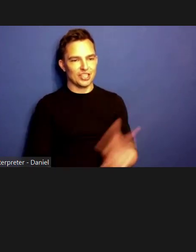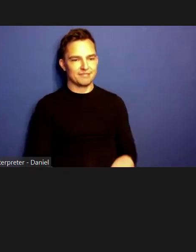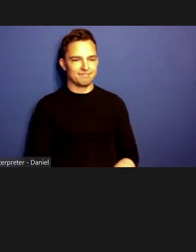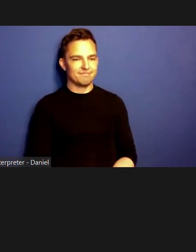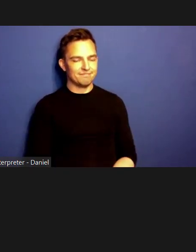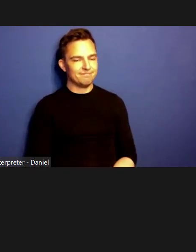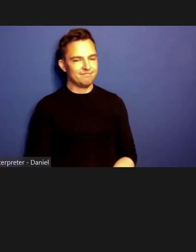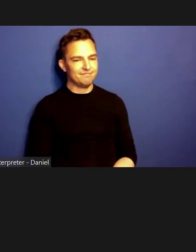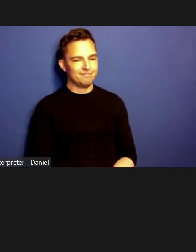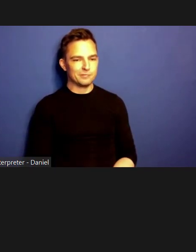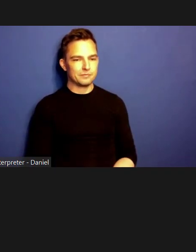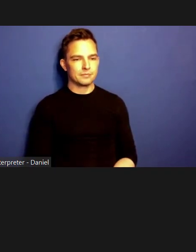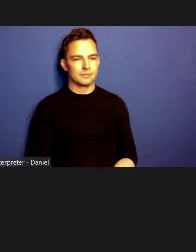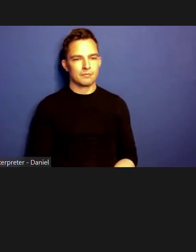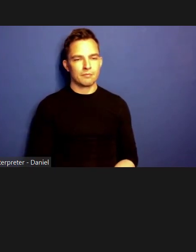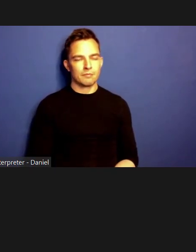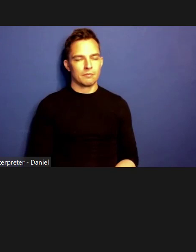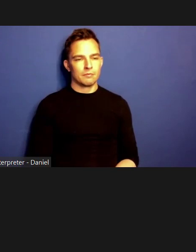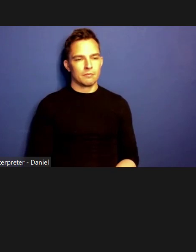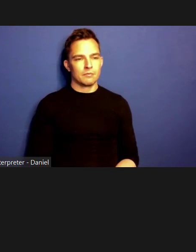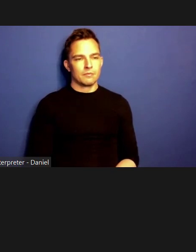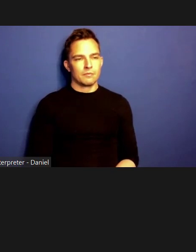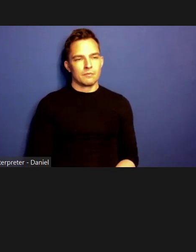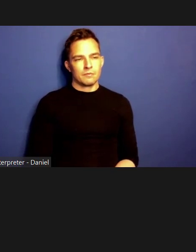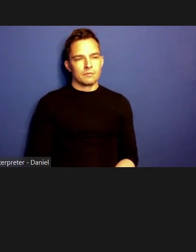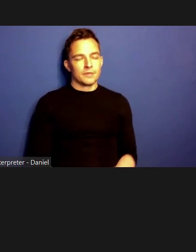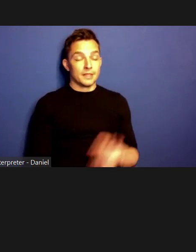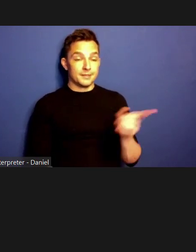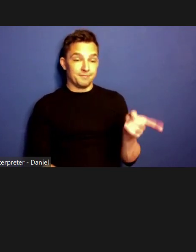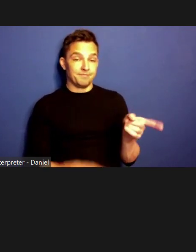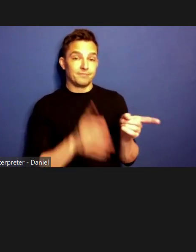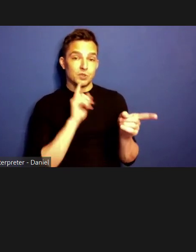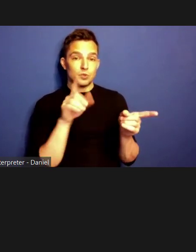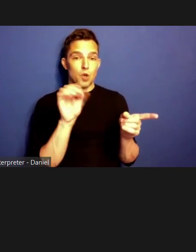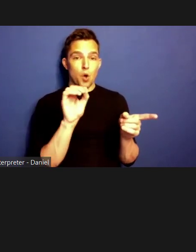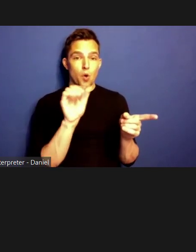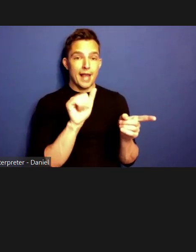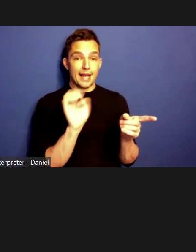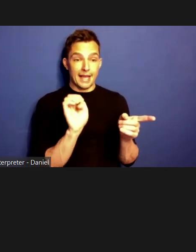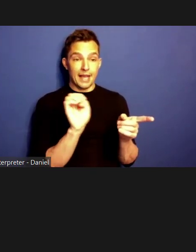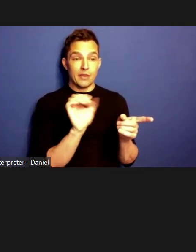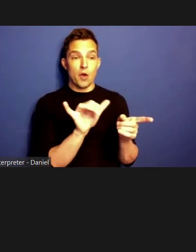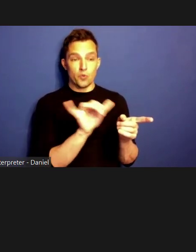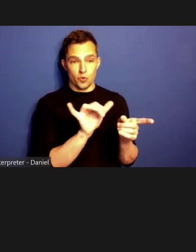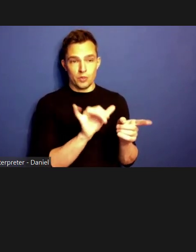As is true with the OAE method, kidshearing.org provides a set of